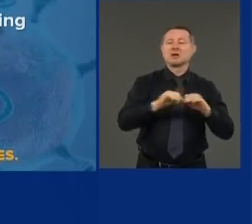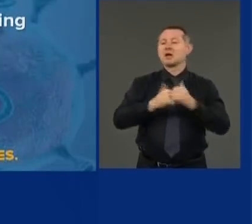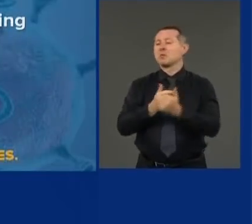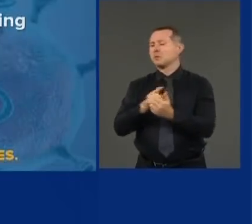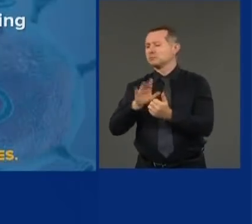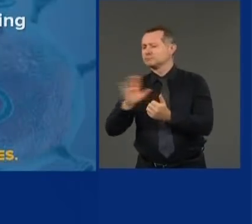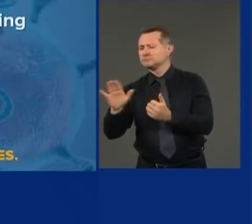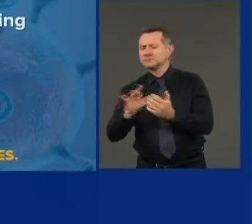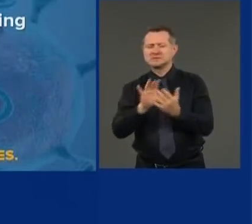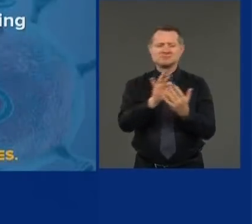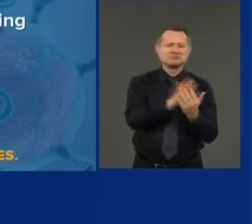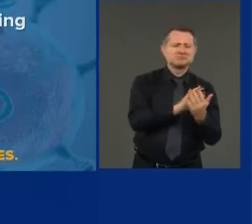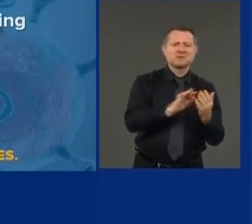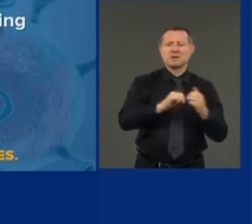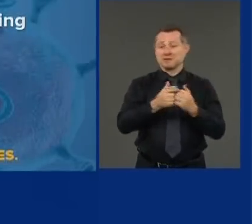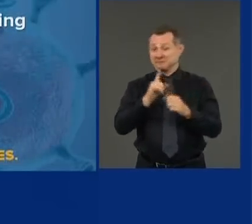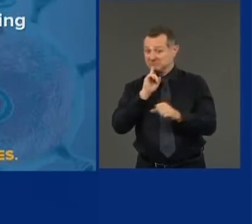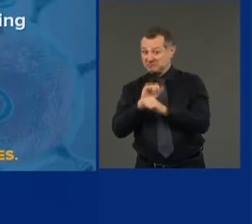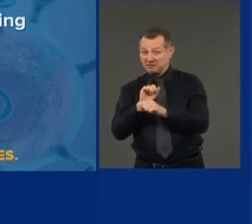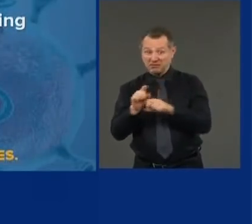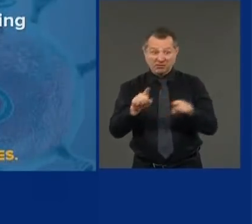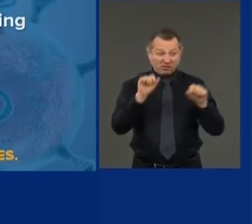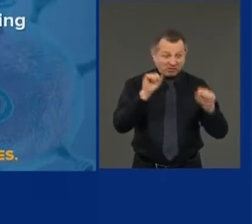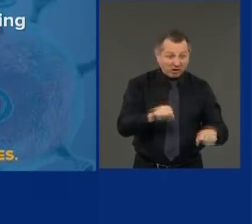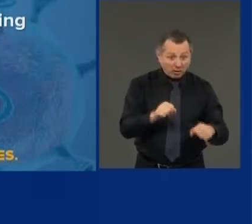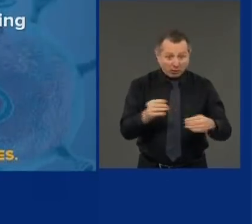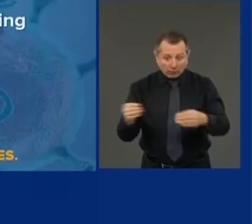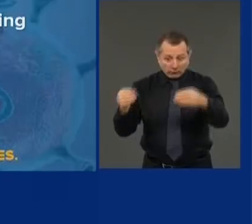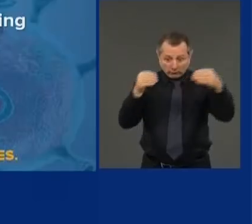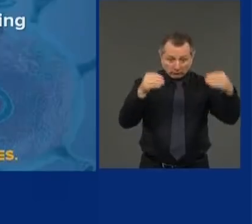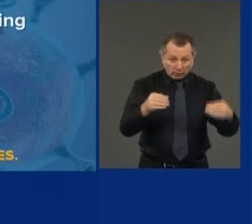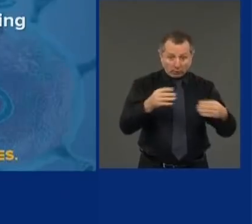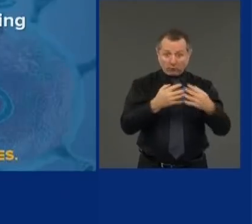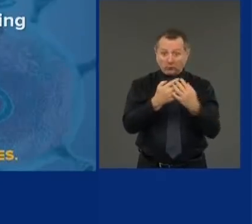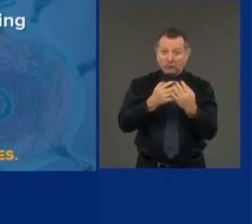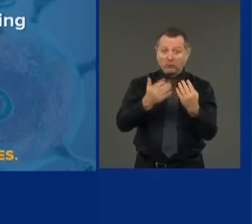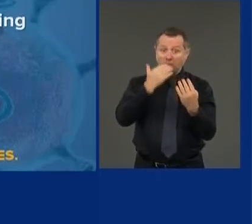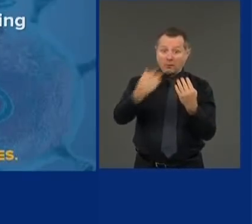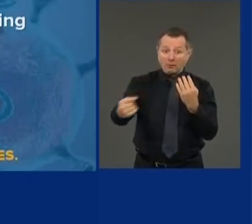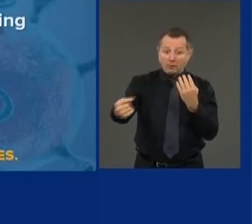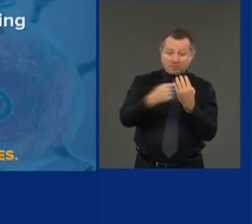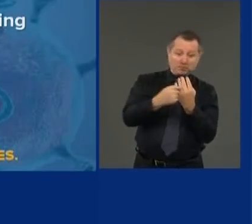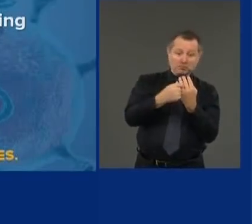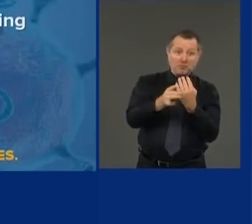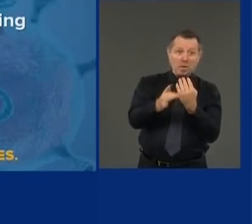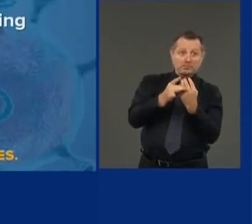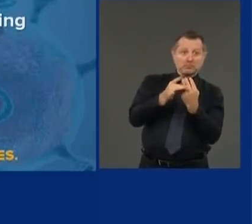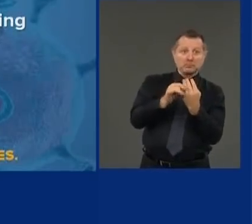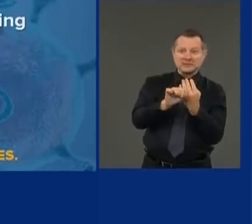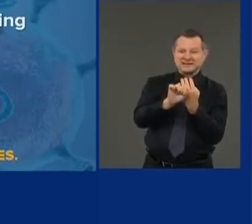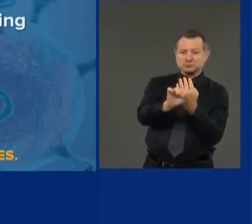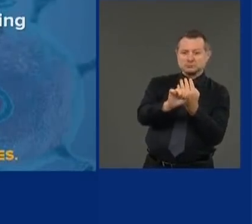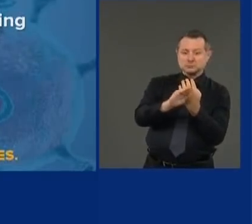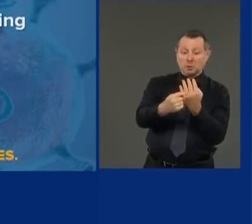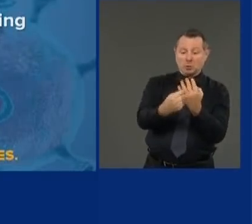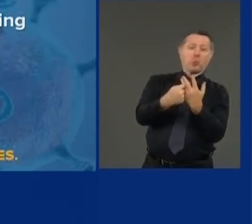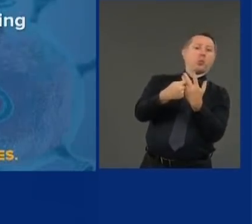CONTRIBUTION HERE AND DIFFERENT HVAC SYSTEMS HAVE DIFFERENT CAPACITIES, BUT WE'RE WORKING THROUGH THIS NOW BECAUSE IF THERE IS A WAY TO FILTER THE AIR